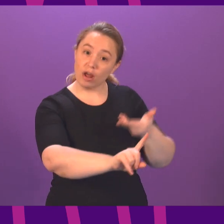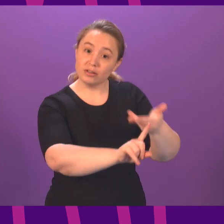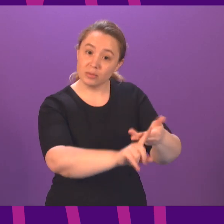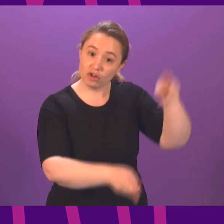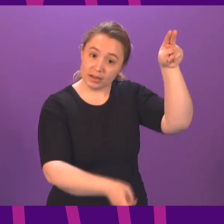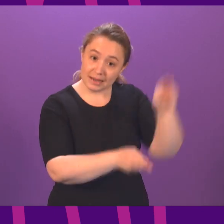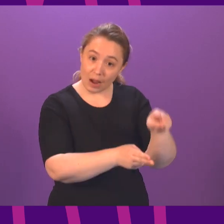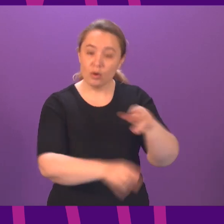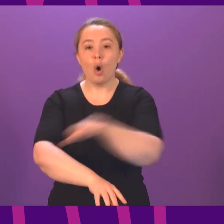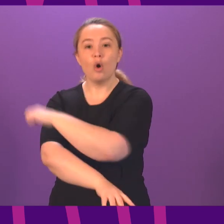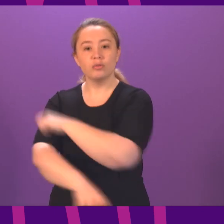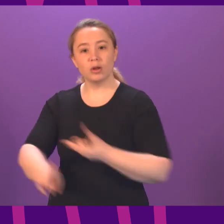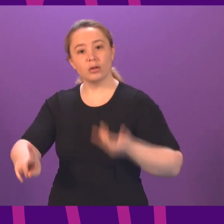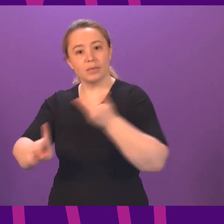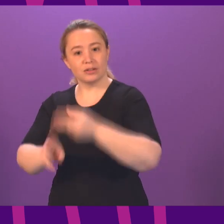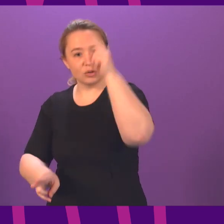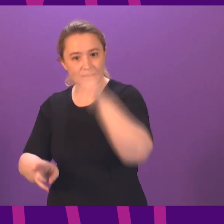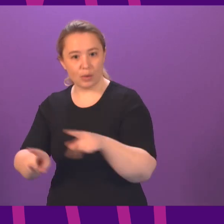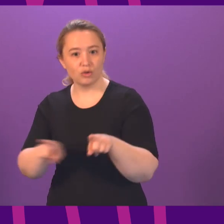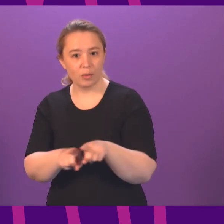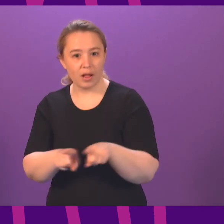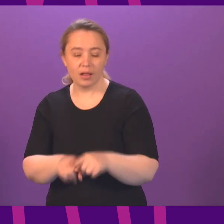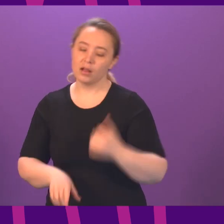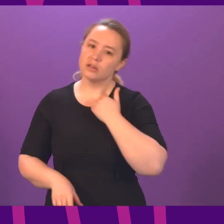The Presiding Officer: I apologise to those members we were not able